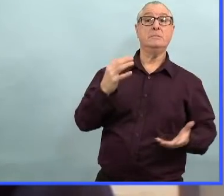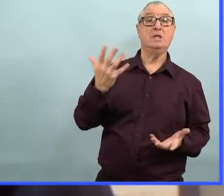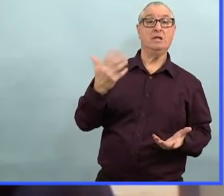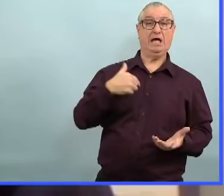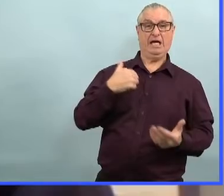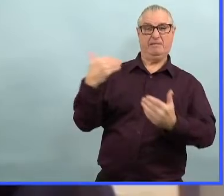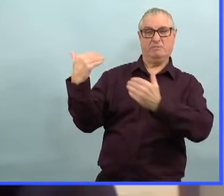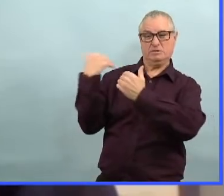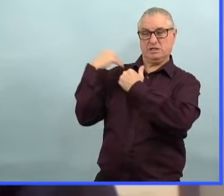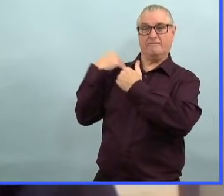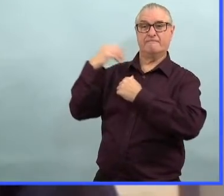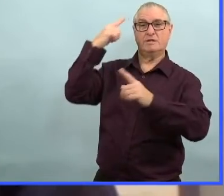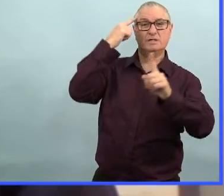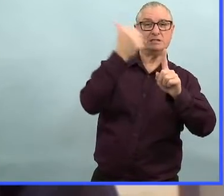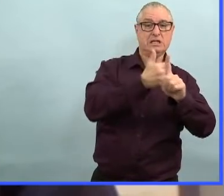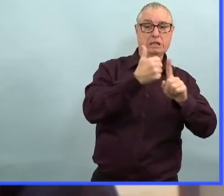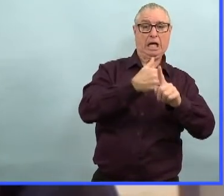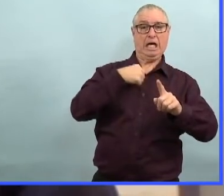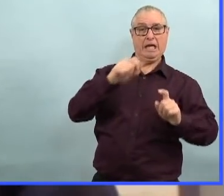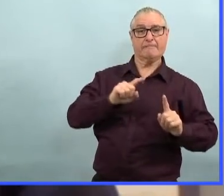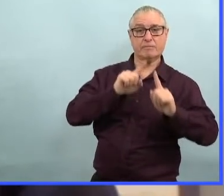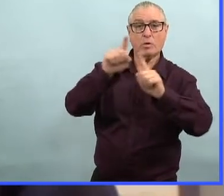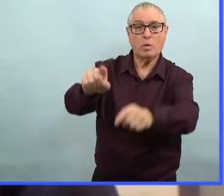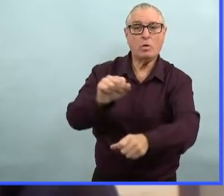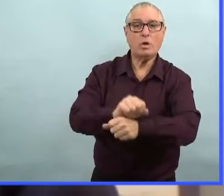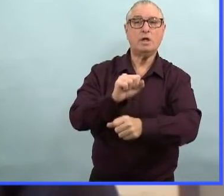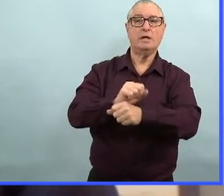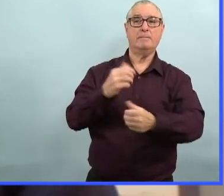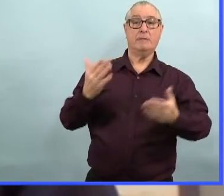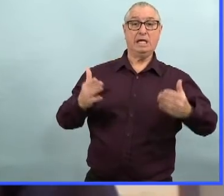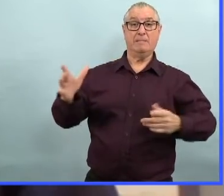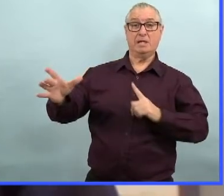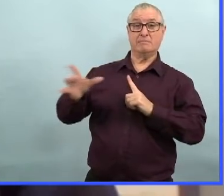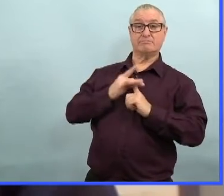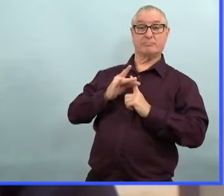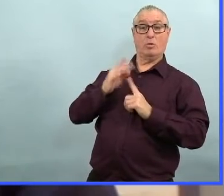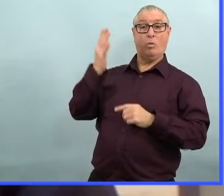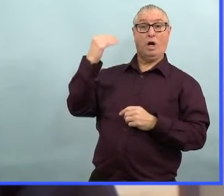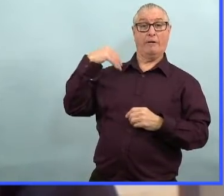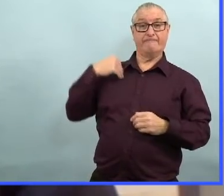that parents teachers and of course child care providers deserve a little bit more leeway and